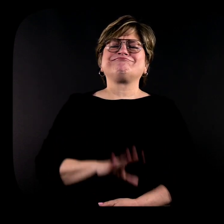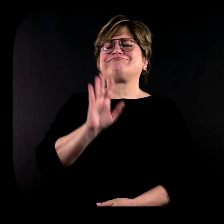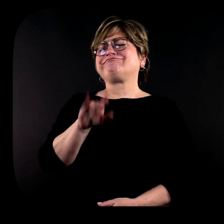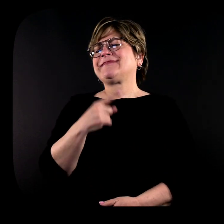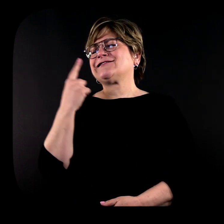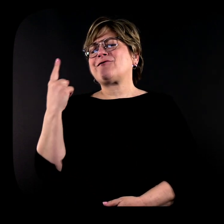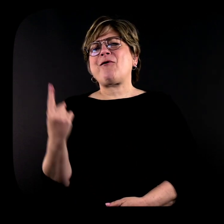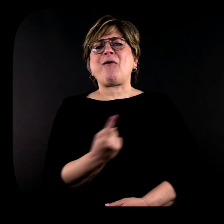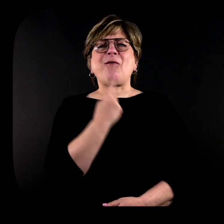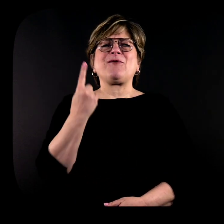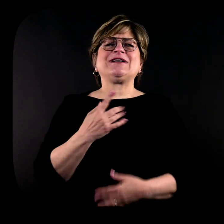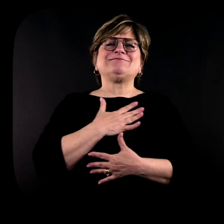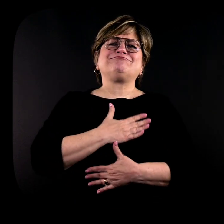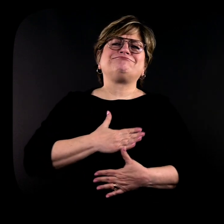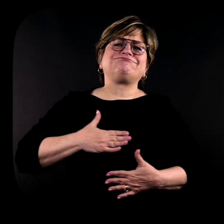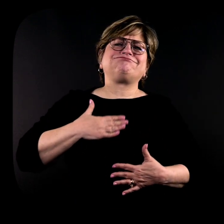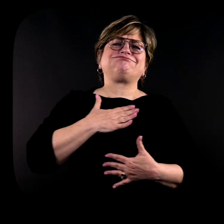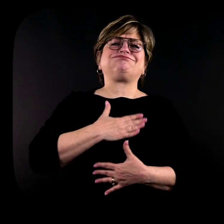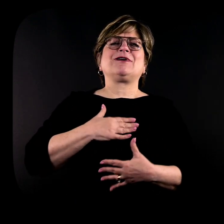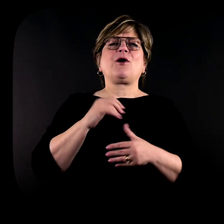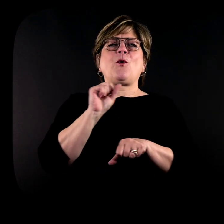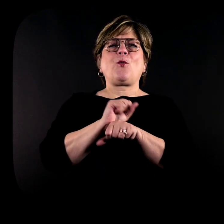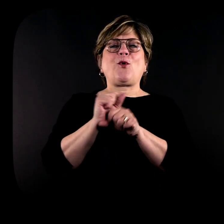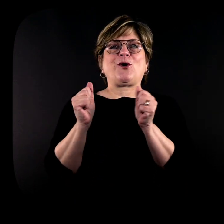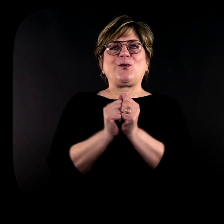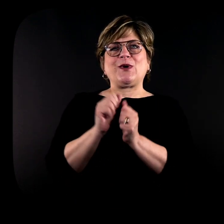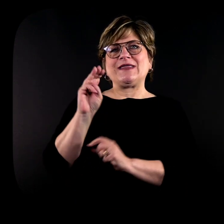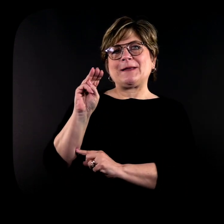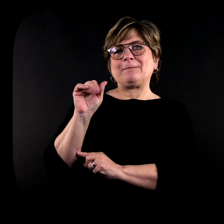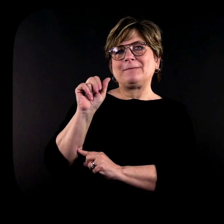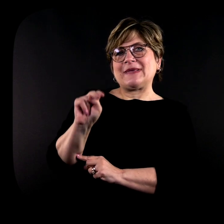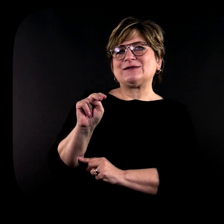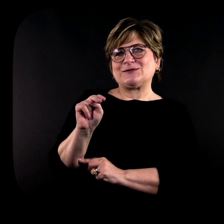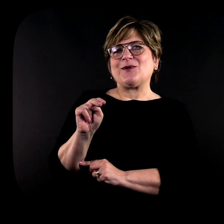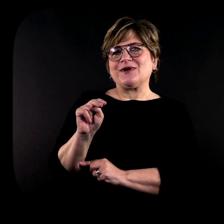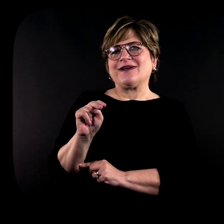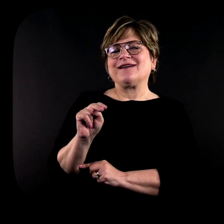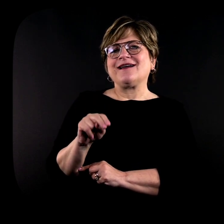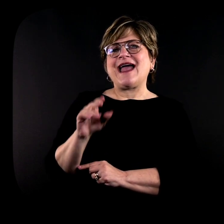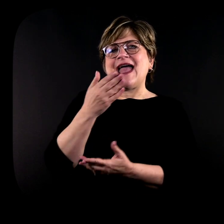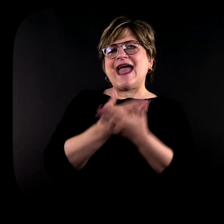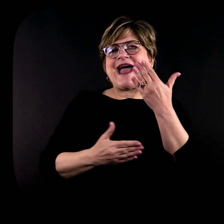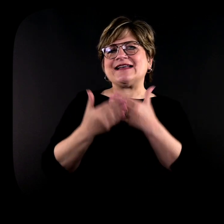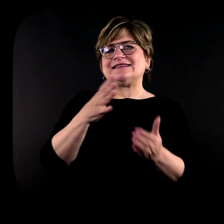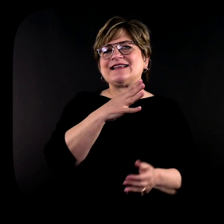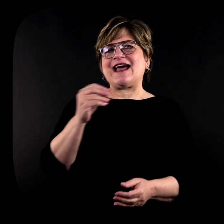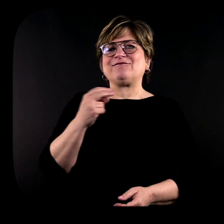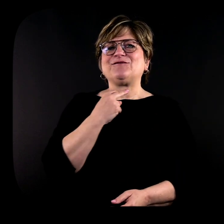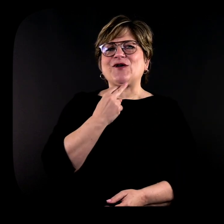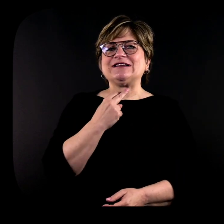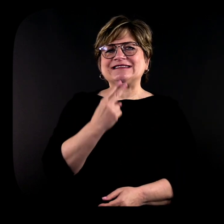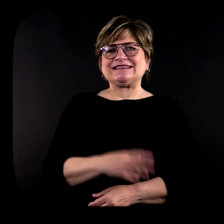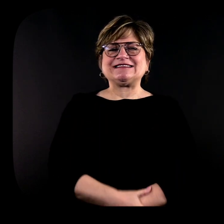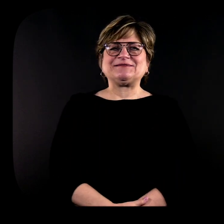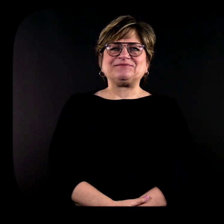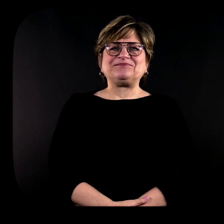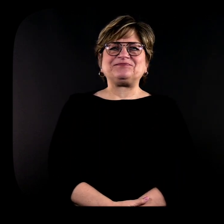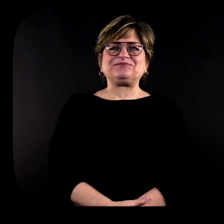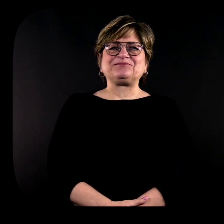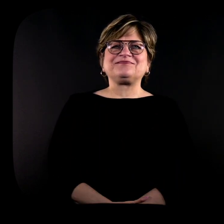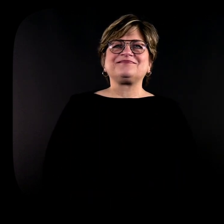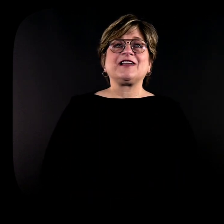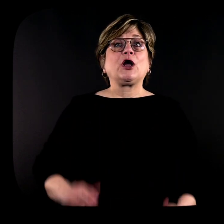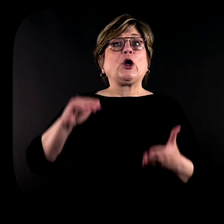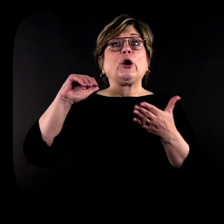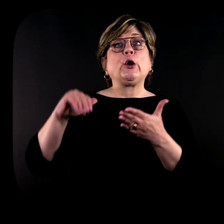It is always a pleasure to work with MN Hands & Voices.